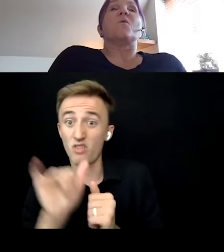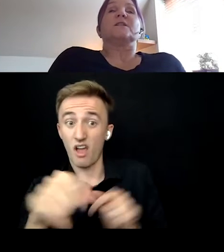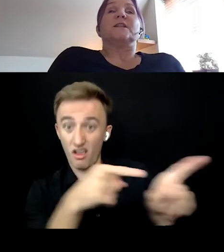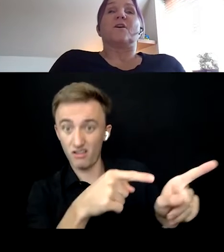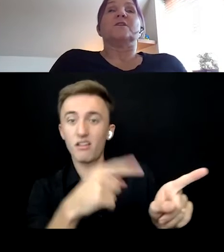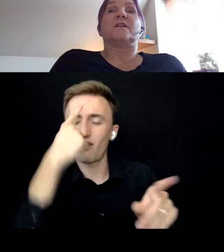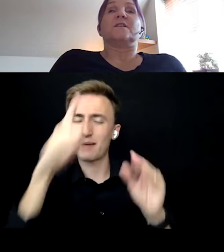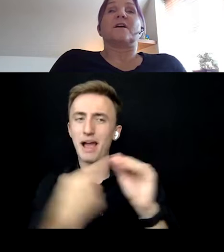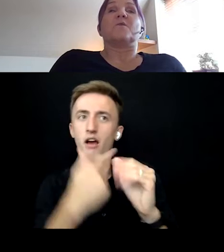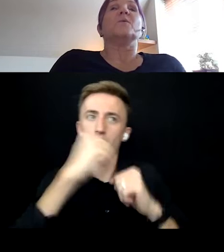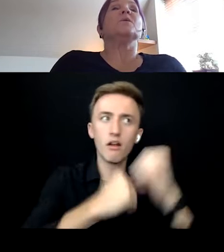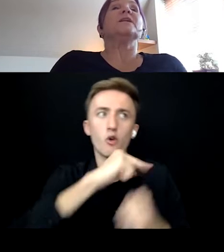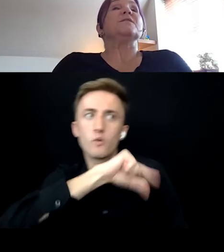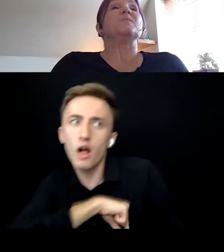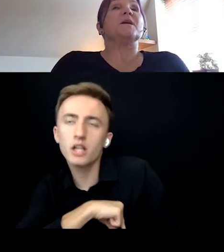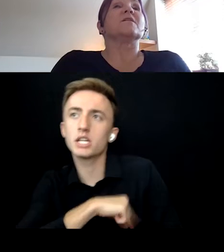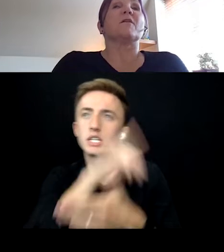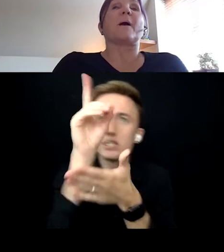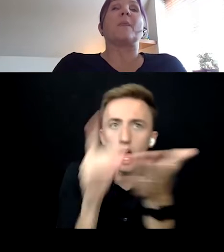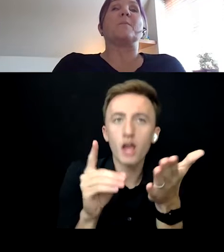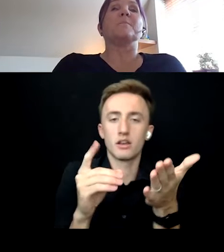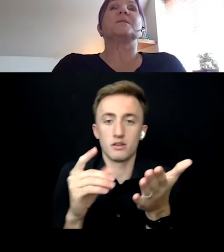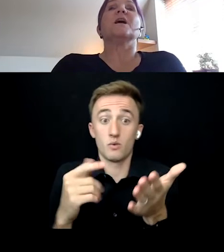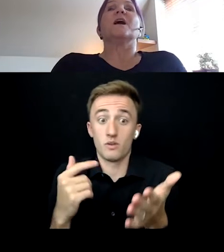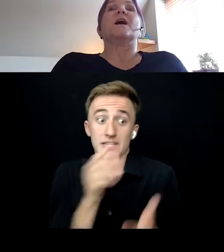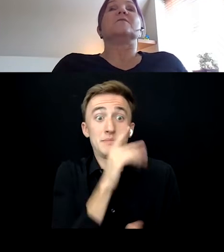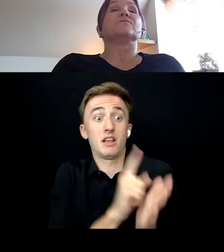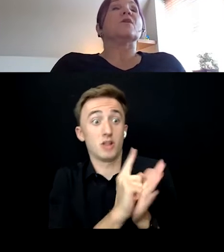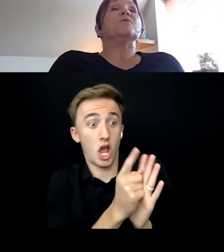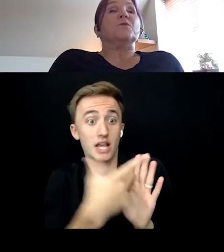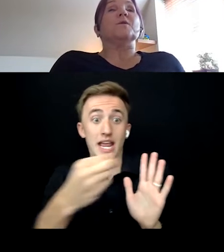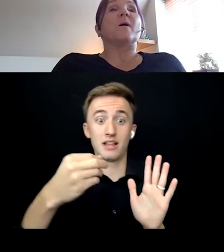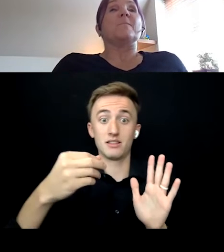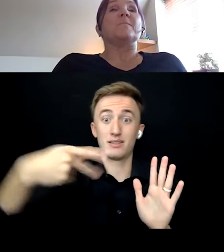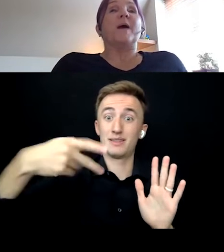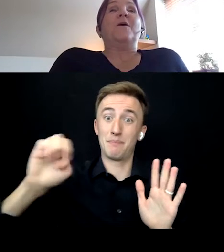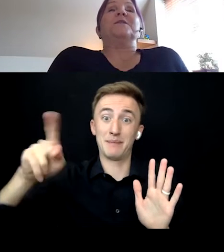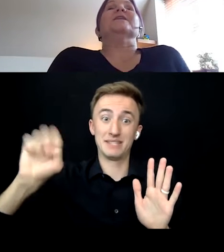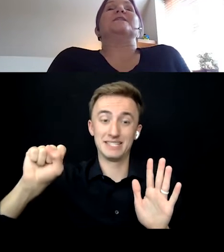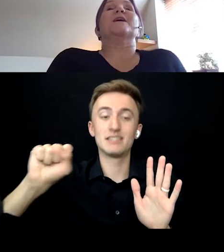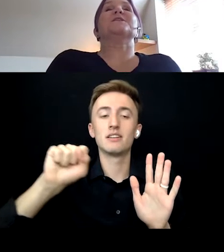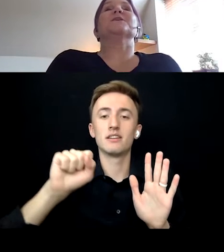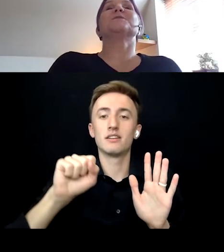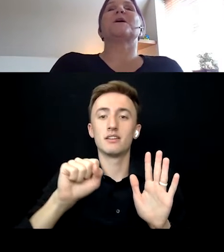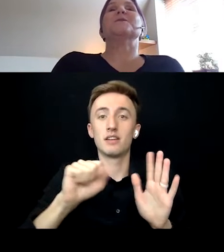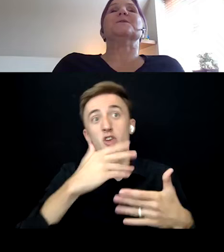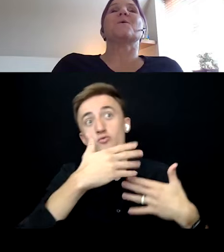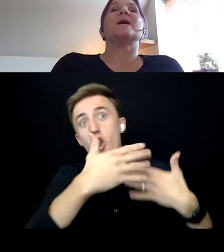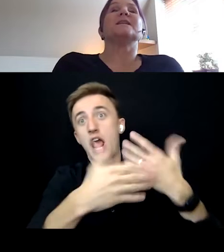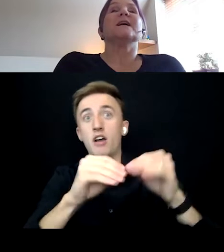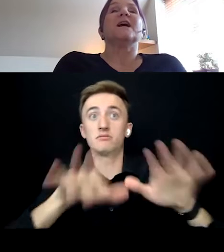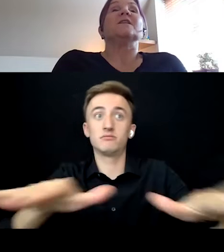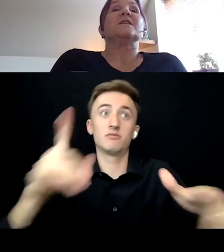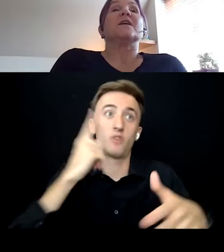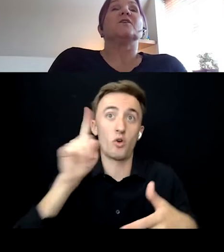quality and design, we believe the speaking clock and the pips and roll through, and now we